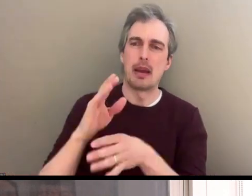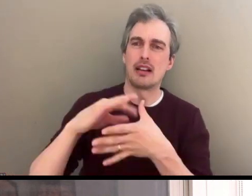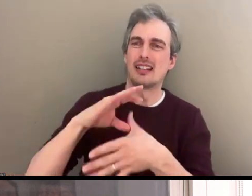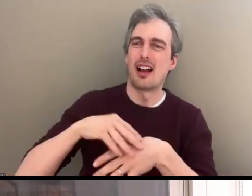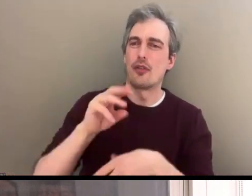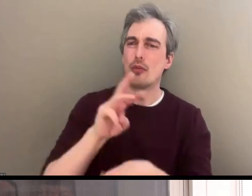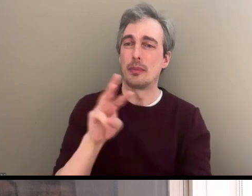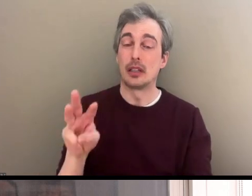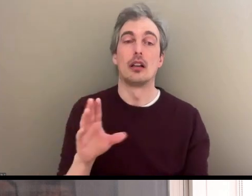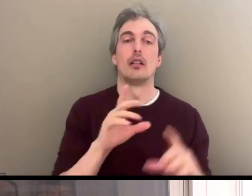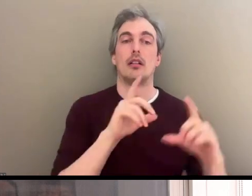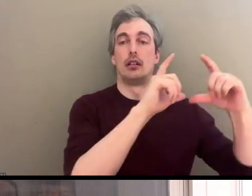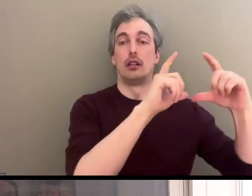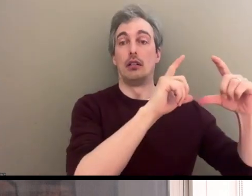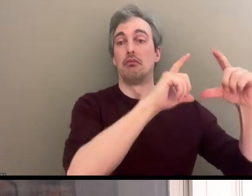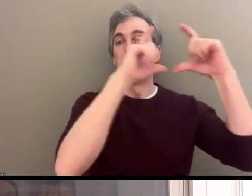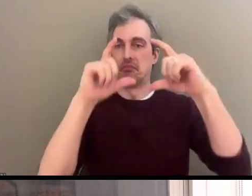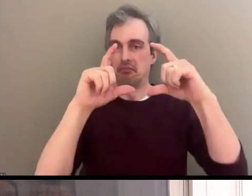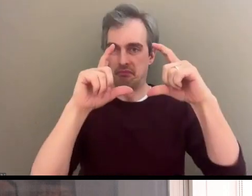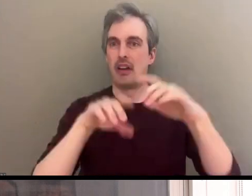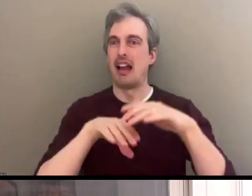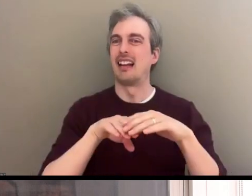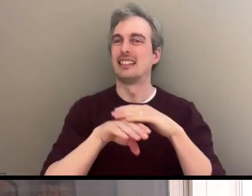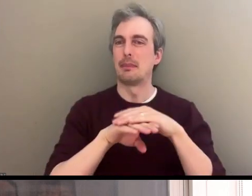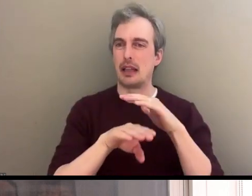And as you see, that's probably one of the lowest ones here, but